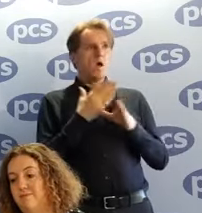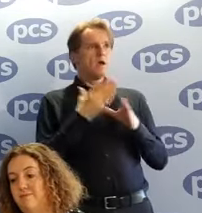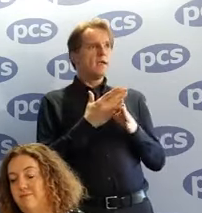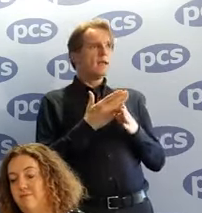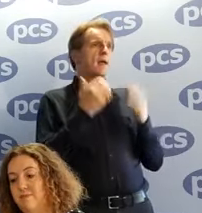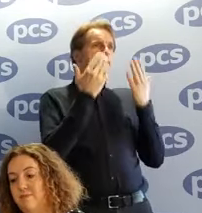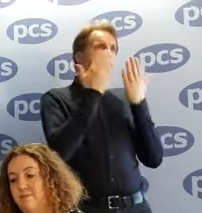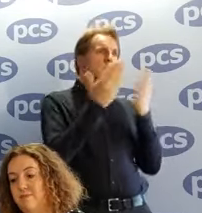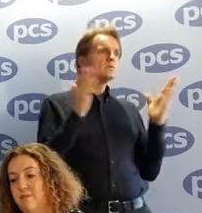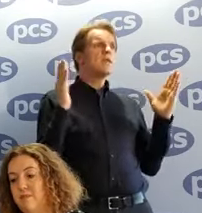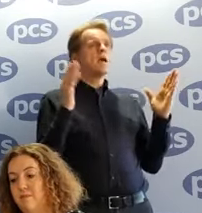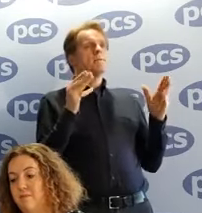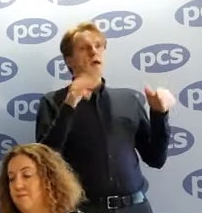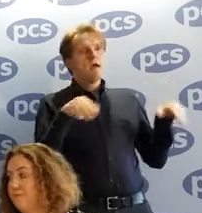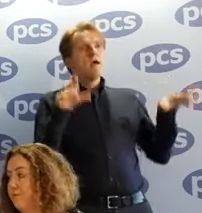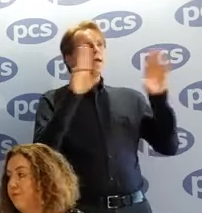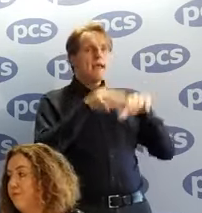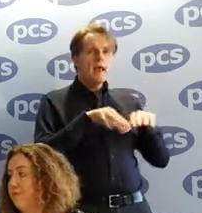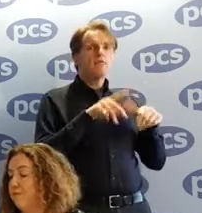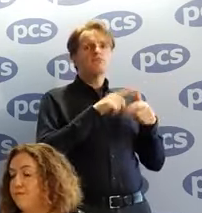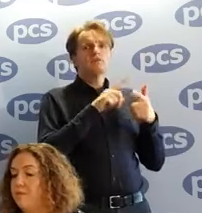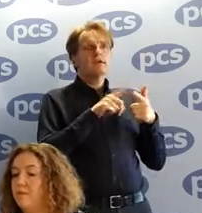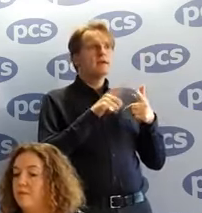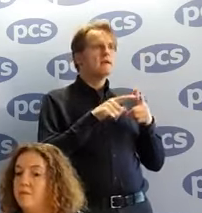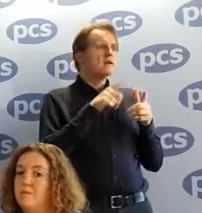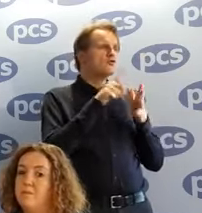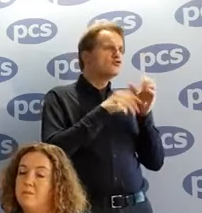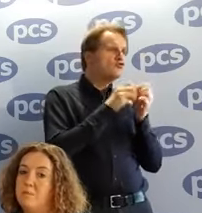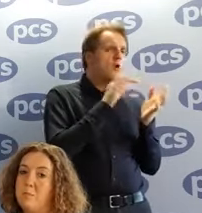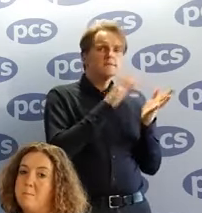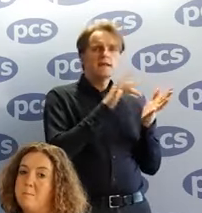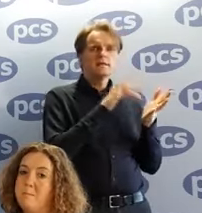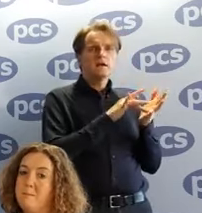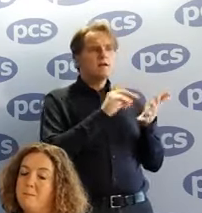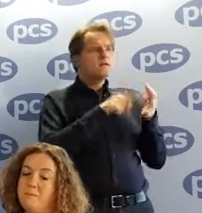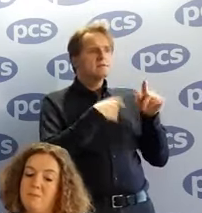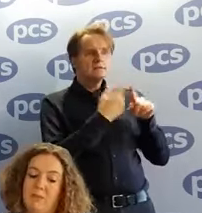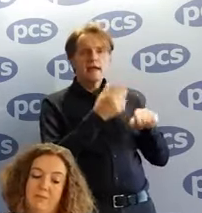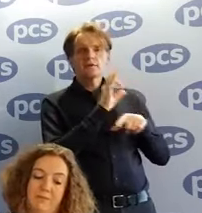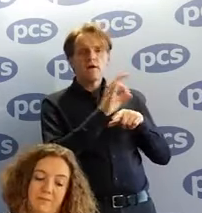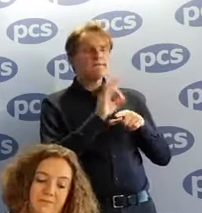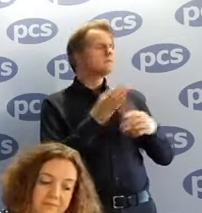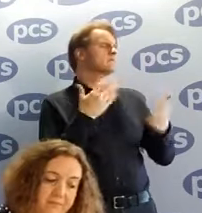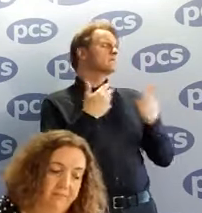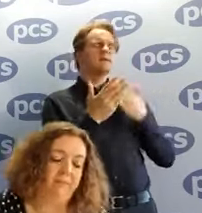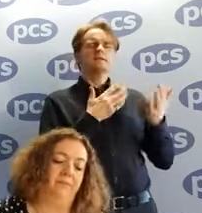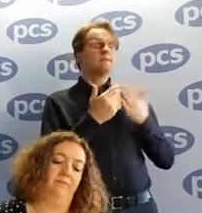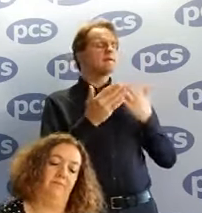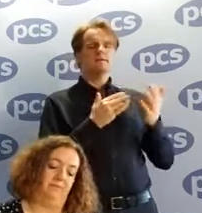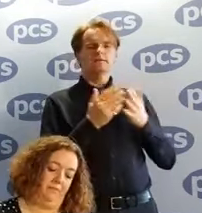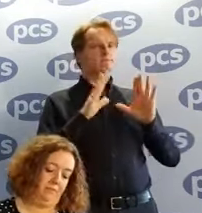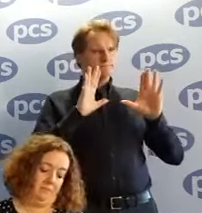a job centre, a tax office, the DVLA; wherever you work what you deserve is to